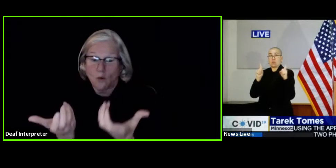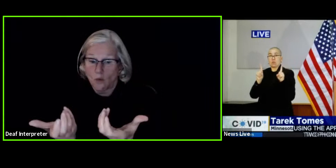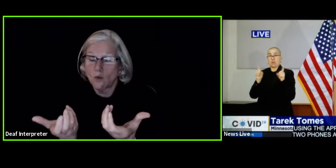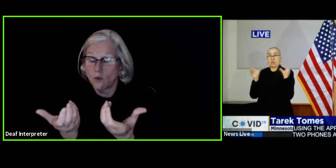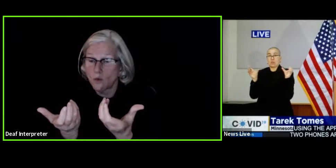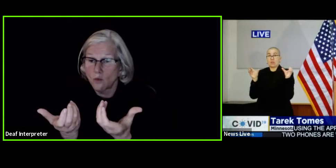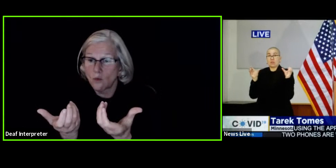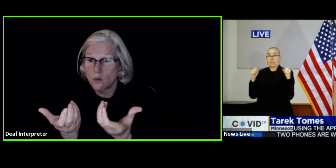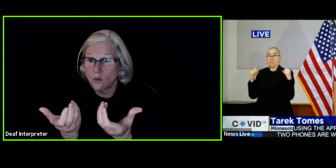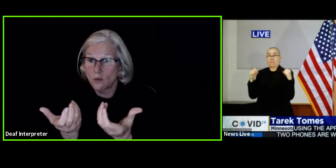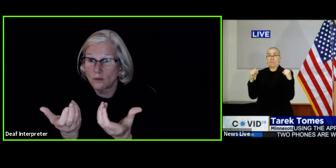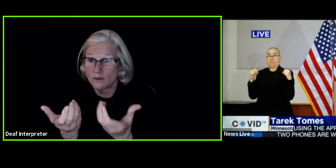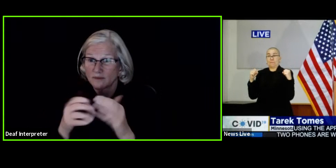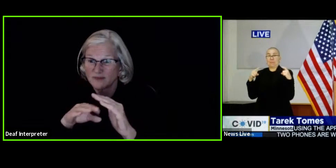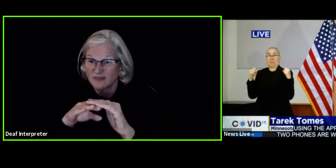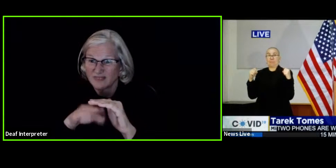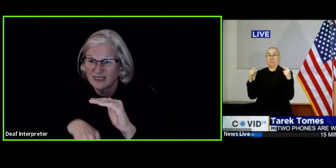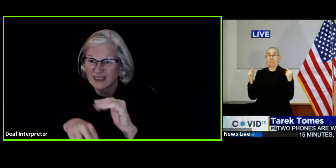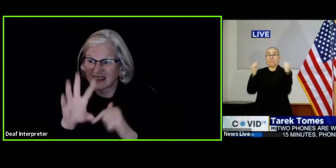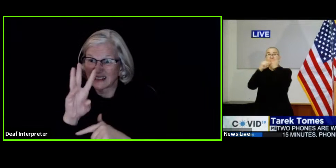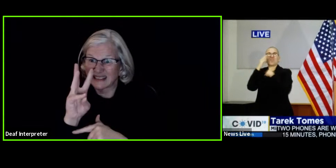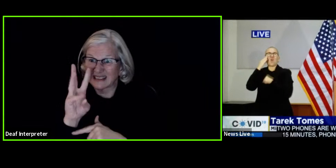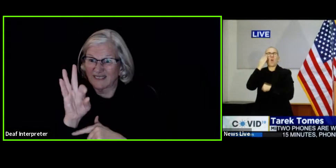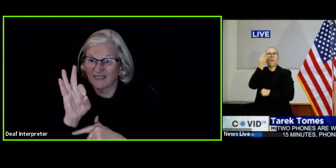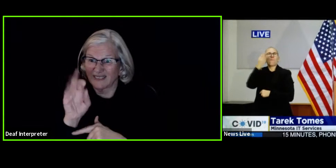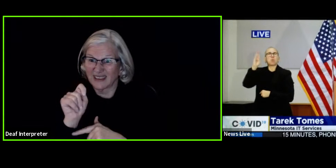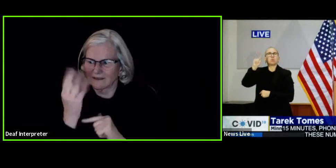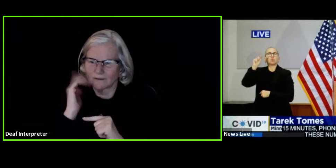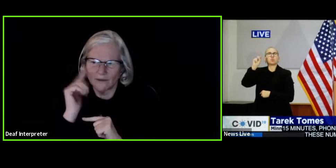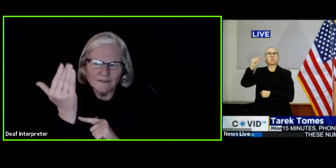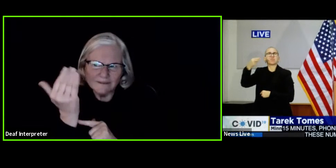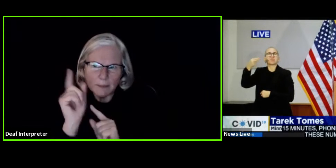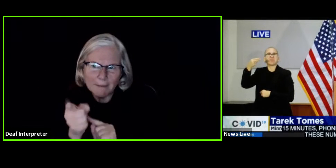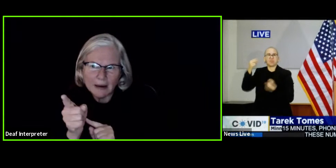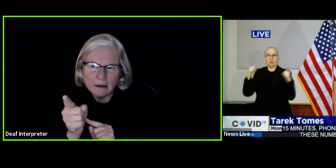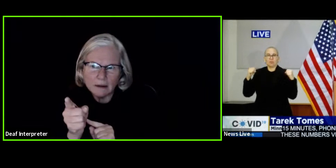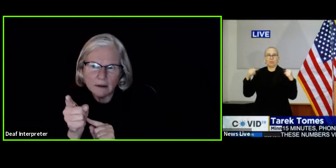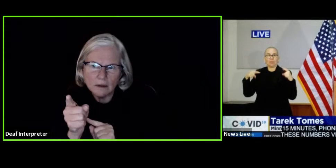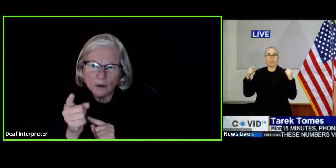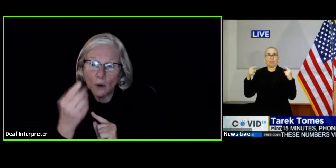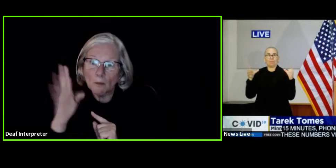BLUETOOTH. WHEN SOMEONE TESTS POSITIVE, THEY HAVE THE